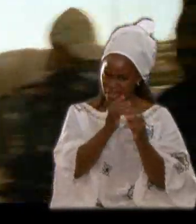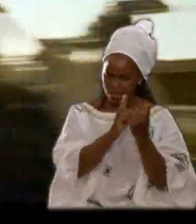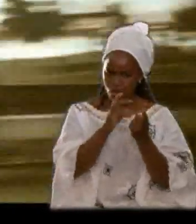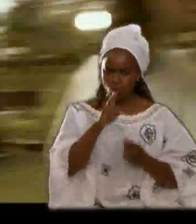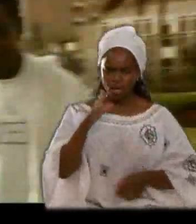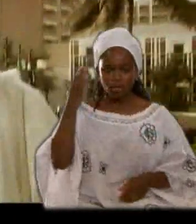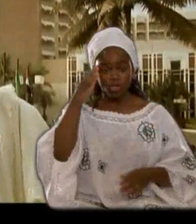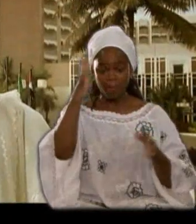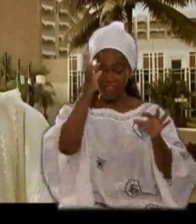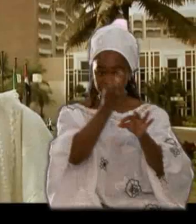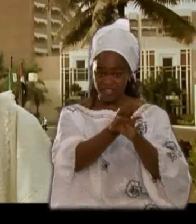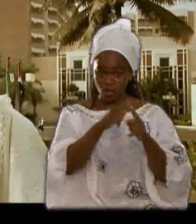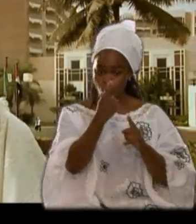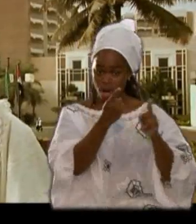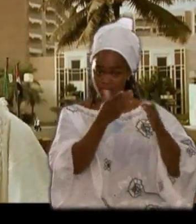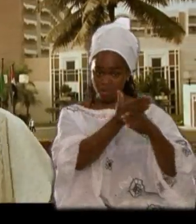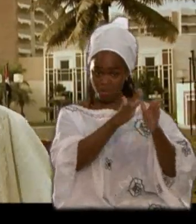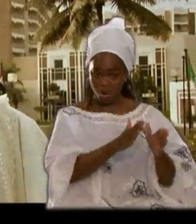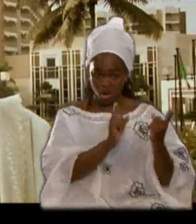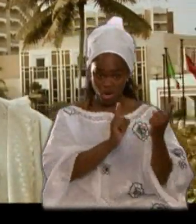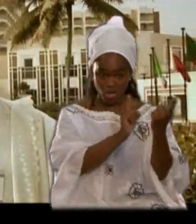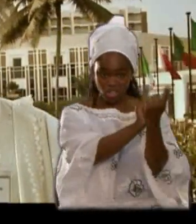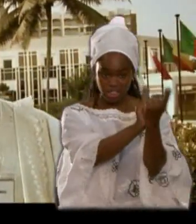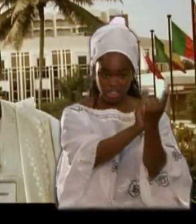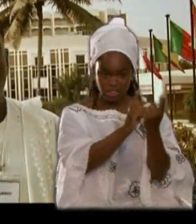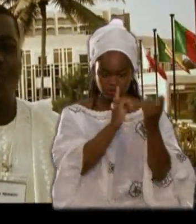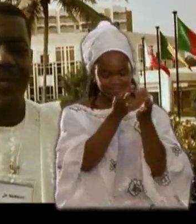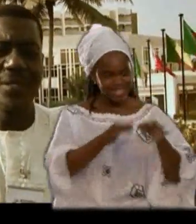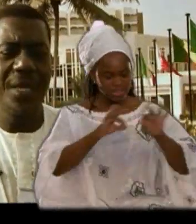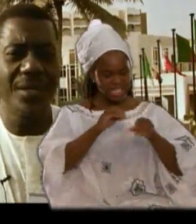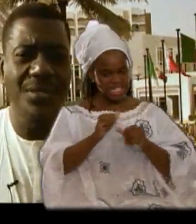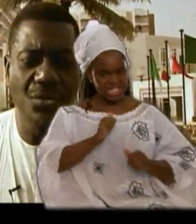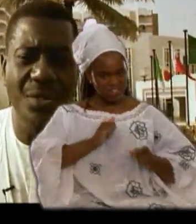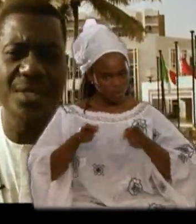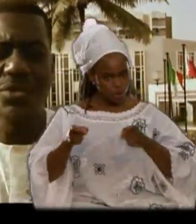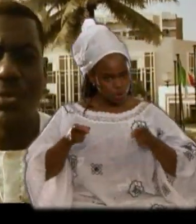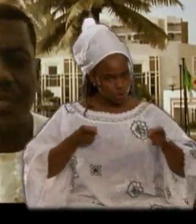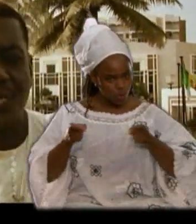Well you see, being faithful to one's partner all the time is an exercise in self-control.